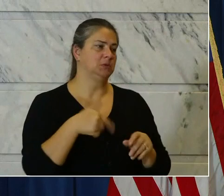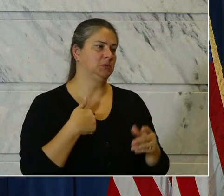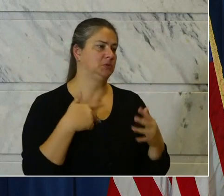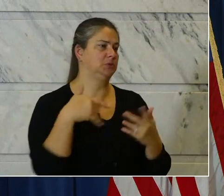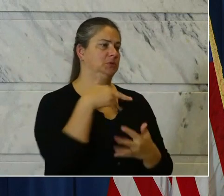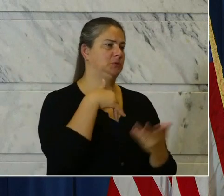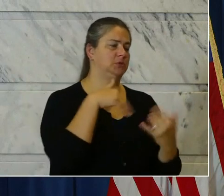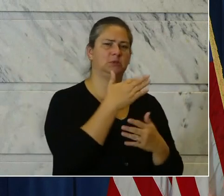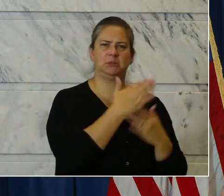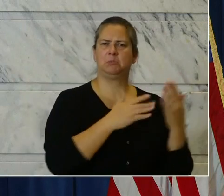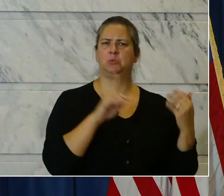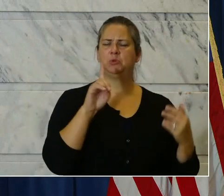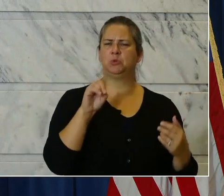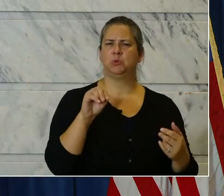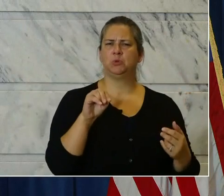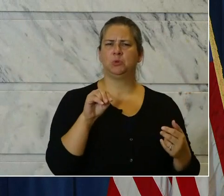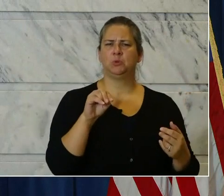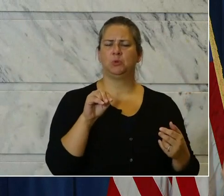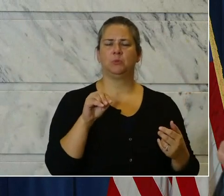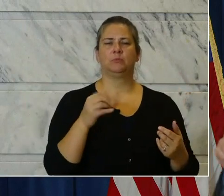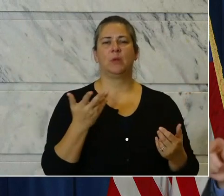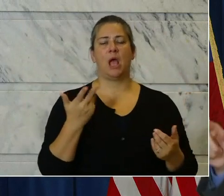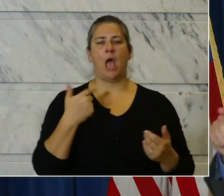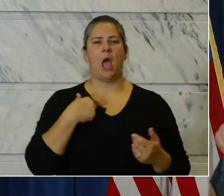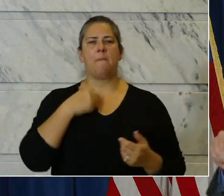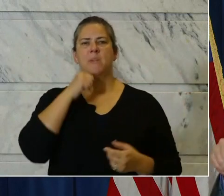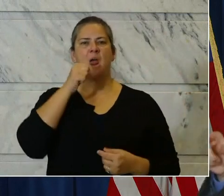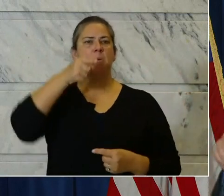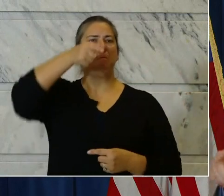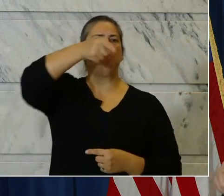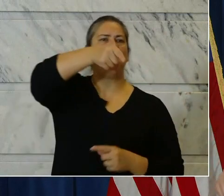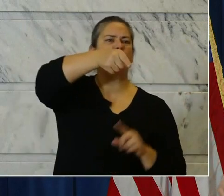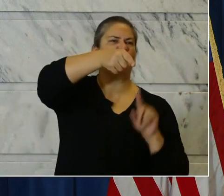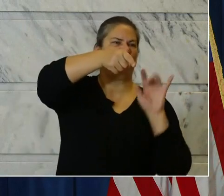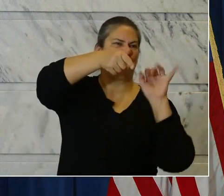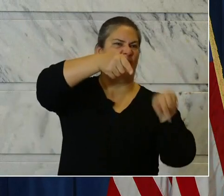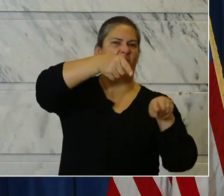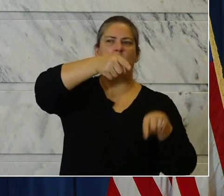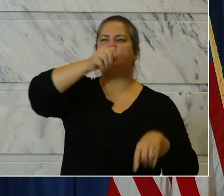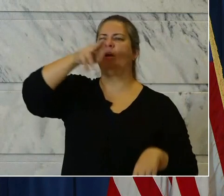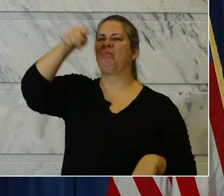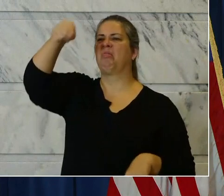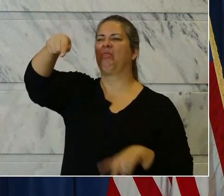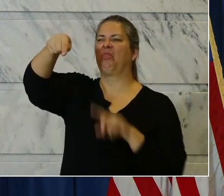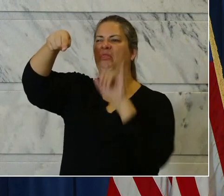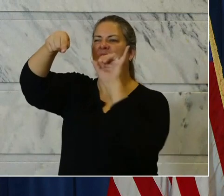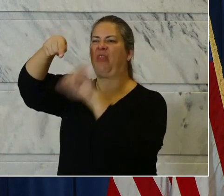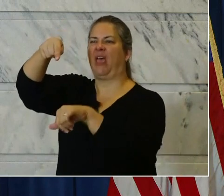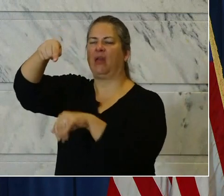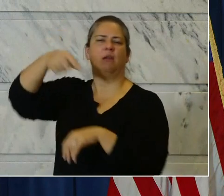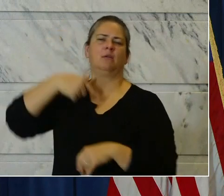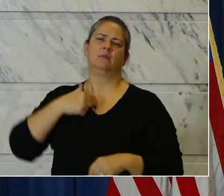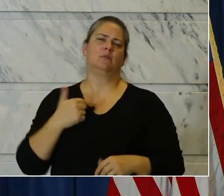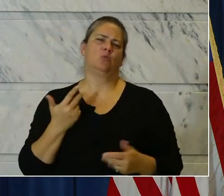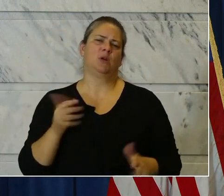AS IT IS THAT NOT. TAKING THE STEPS THEY NEED SO. ALL THOSE ACTIVITY WHATEVER IS I'M NOT